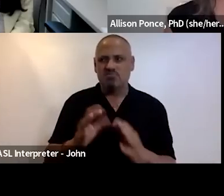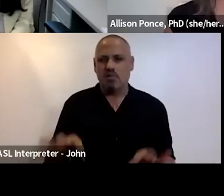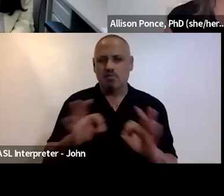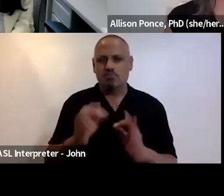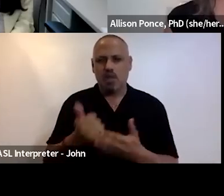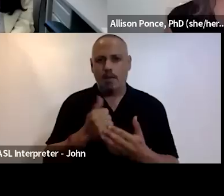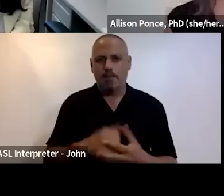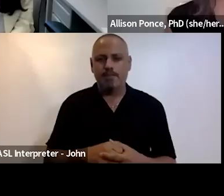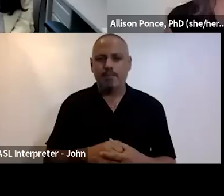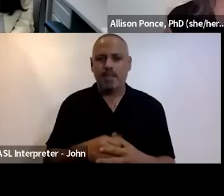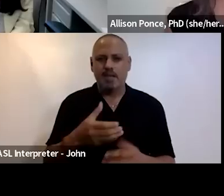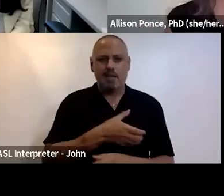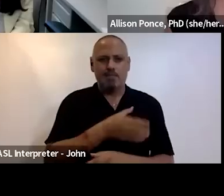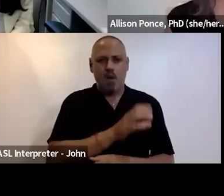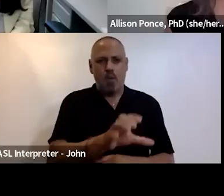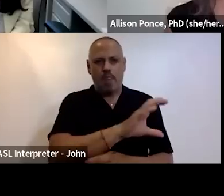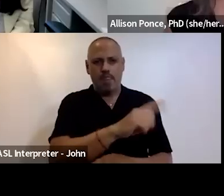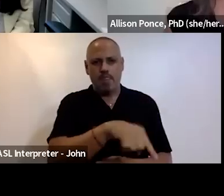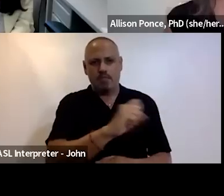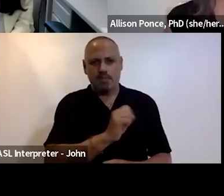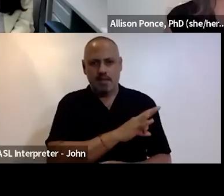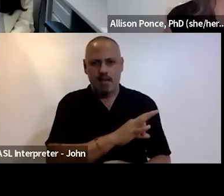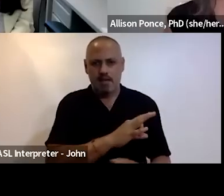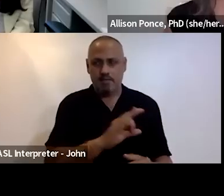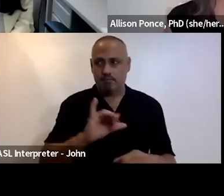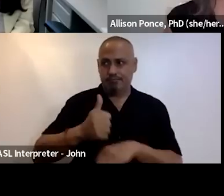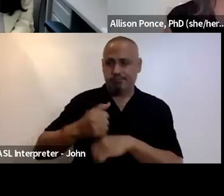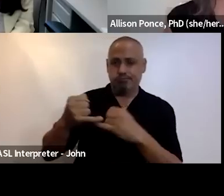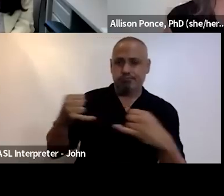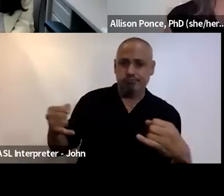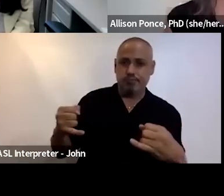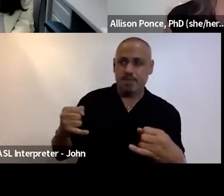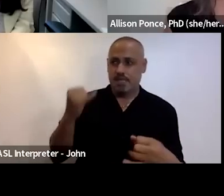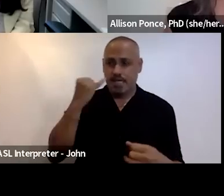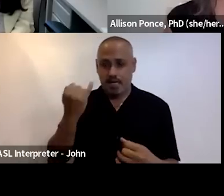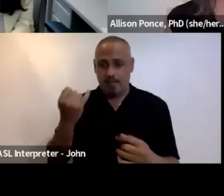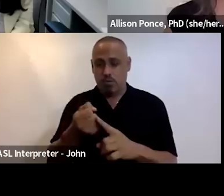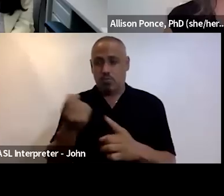just empowering them to be able to, yeah, set those boundaries and speak up if something happens that's concerning.